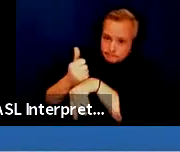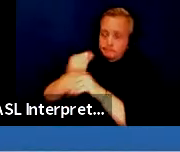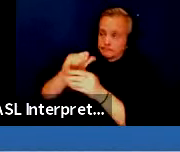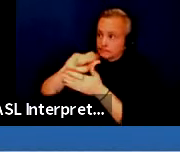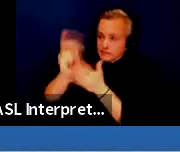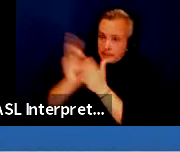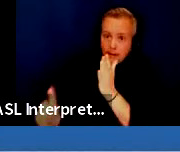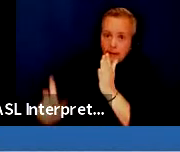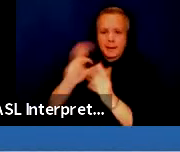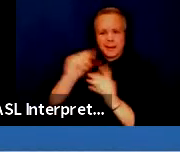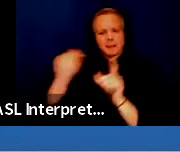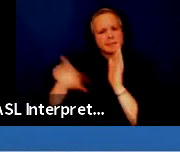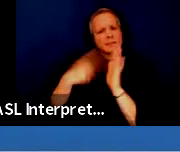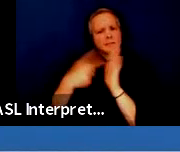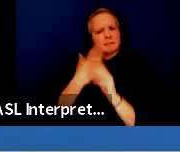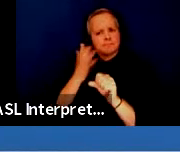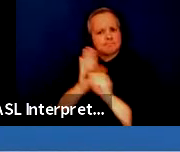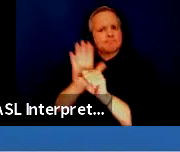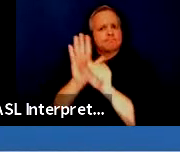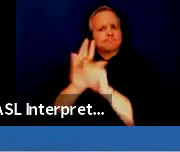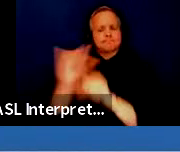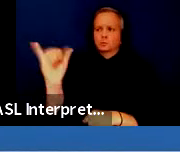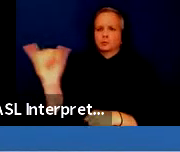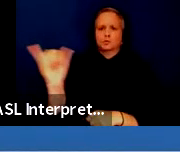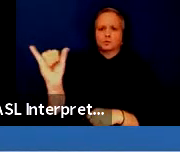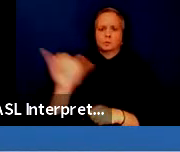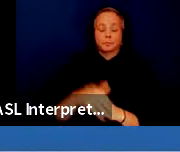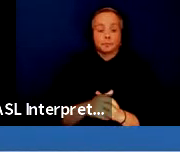ADVOCATE FOR US. ALL IT CAN TAKE IS A SIMPLE